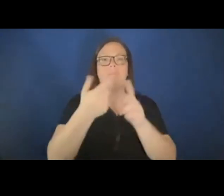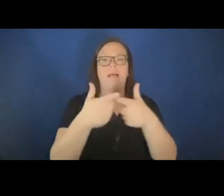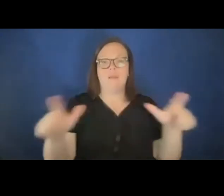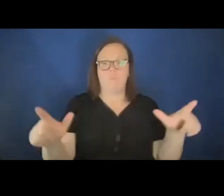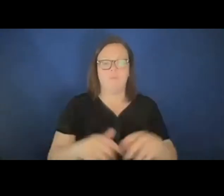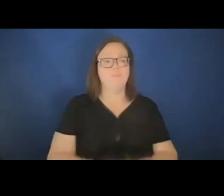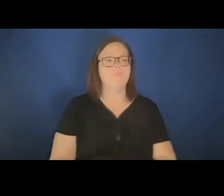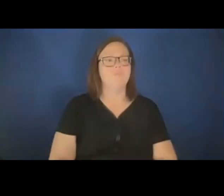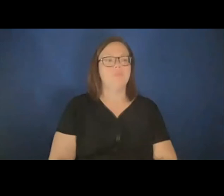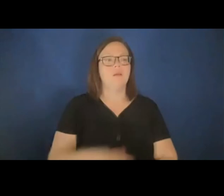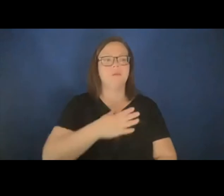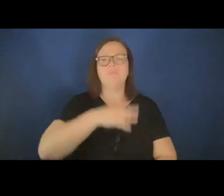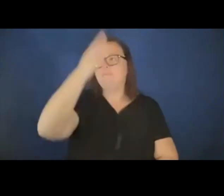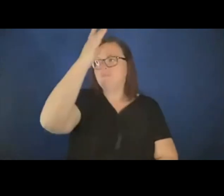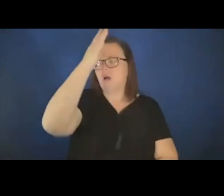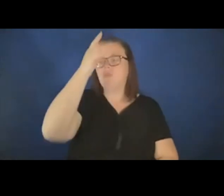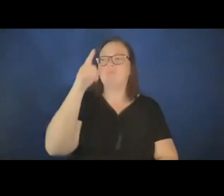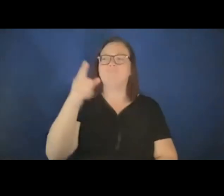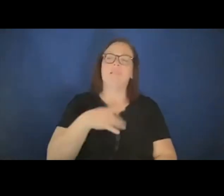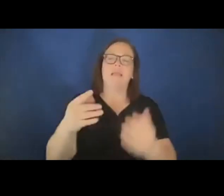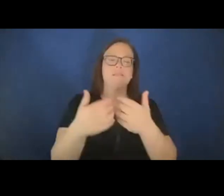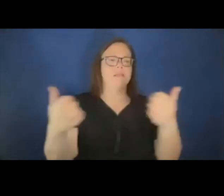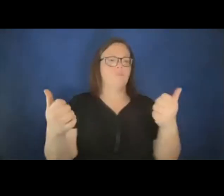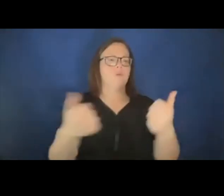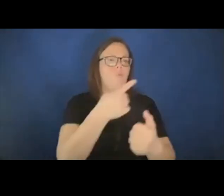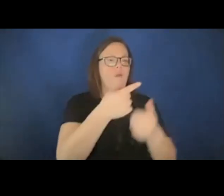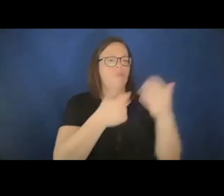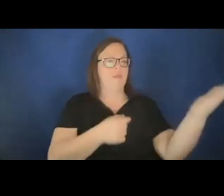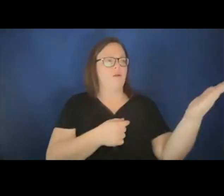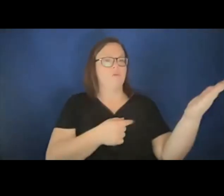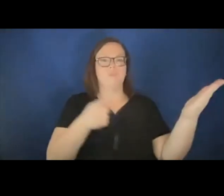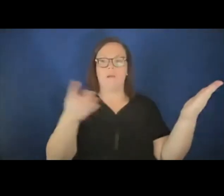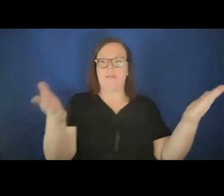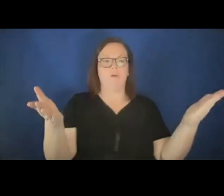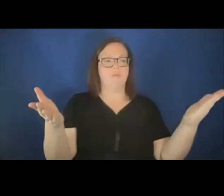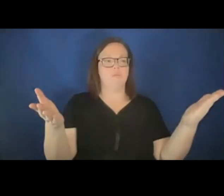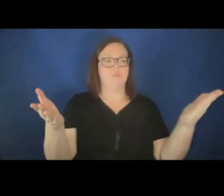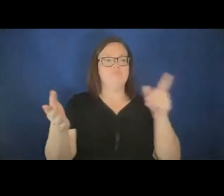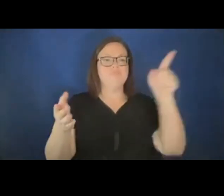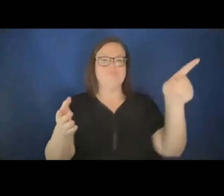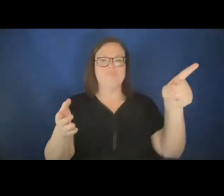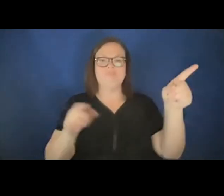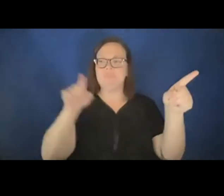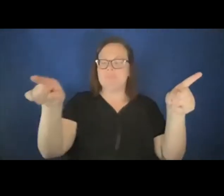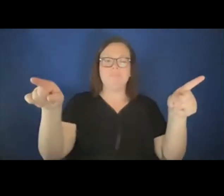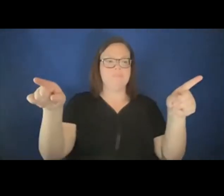My father liked them separate, one there, one here (allá y aquí), as if aware